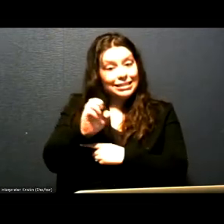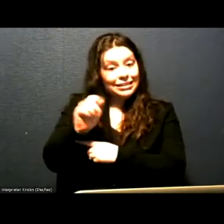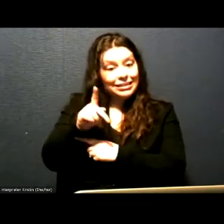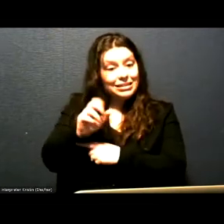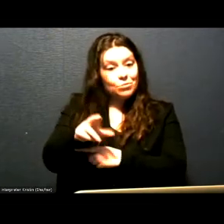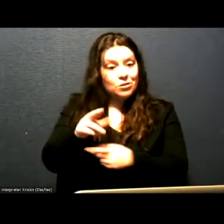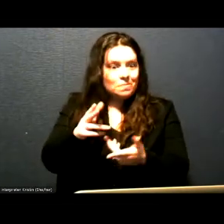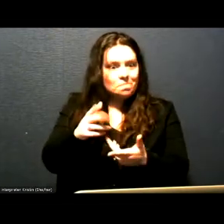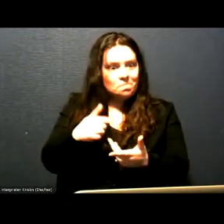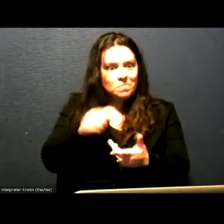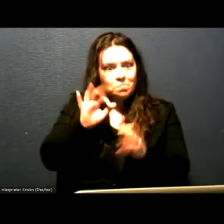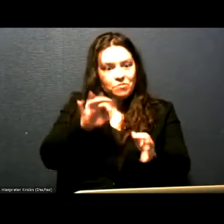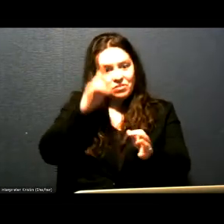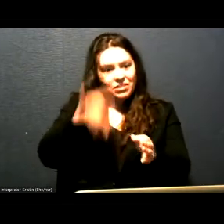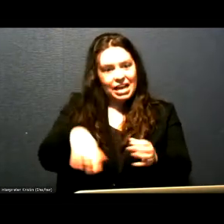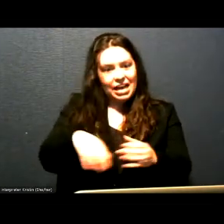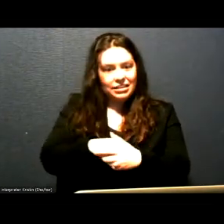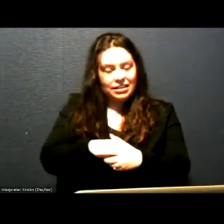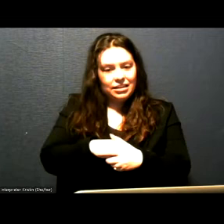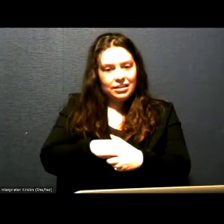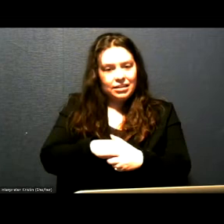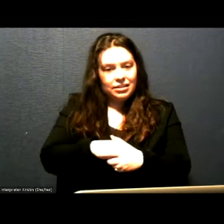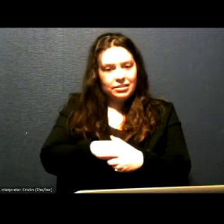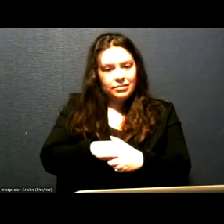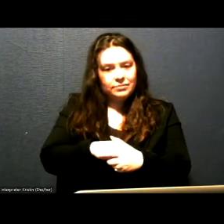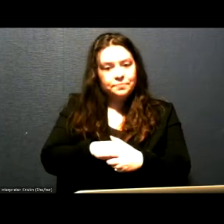super well that I’m the one who usually goes to the veterinarians because I can tell just by their behavior